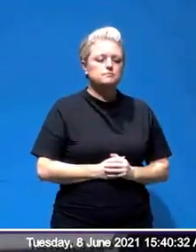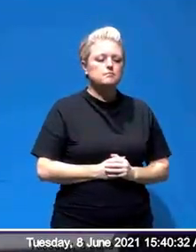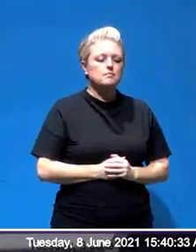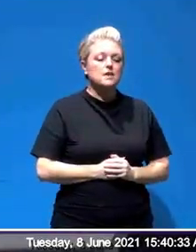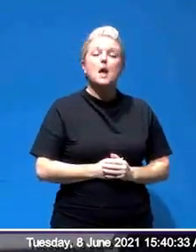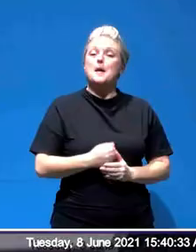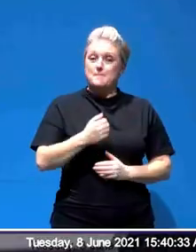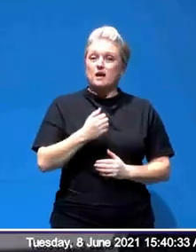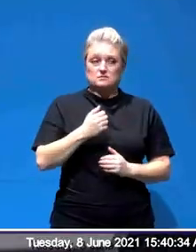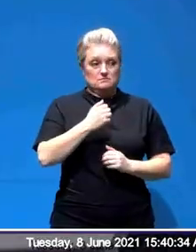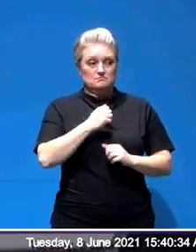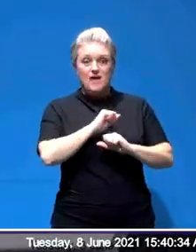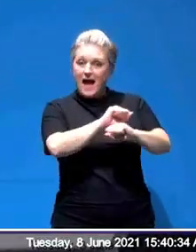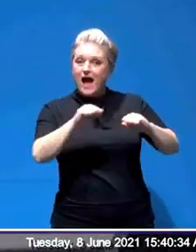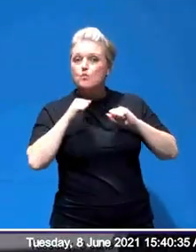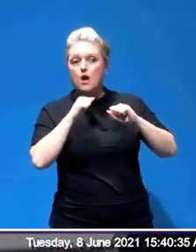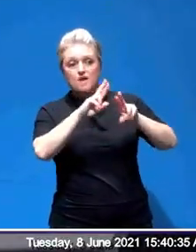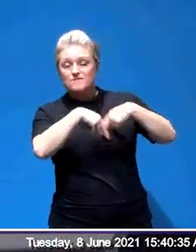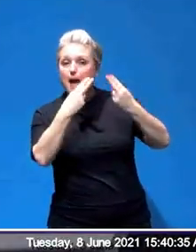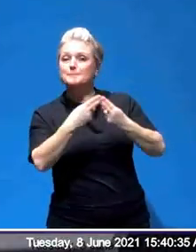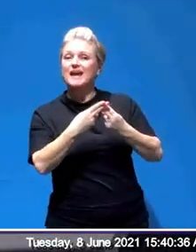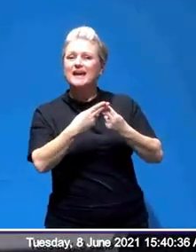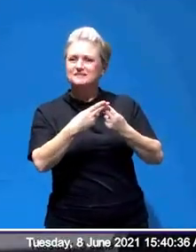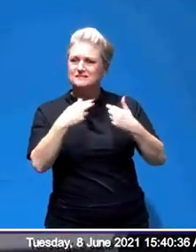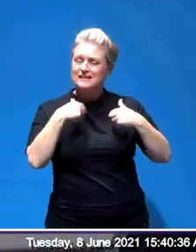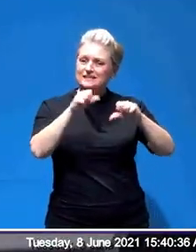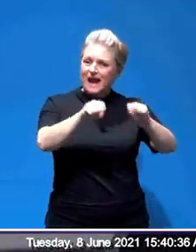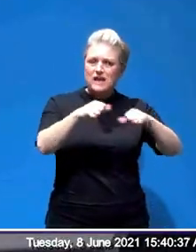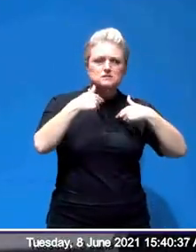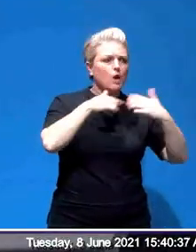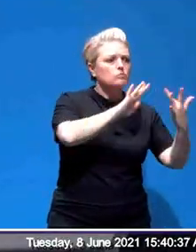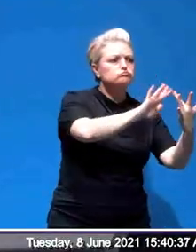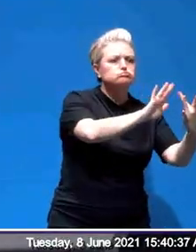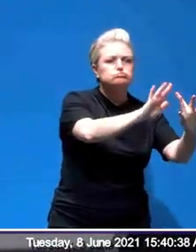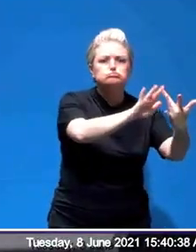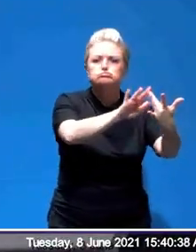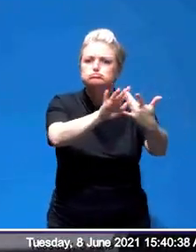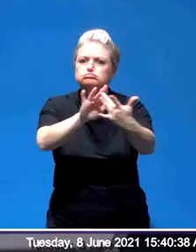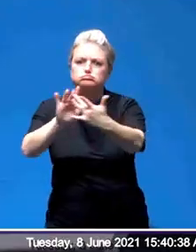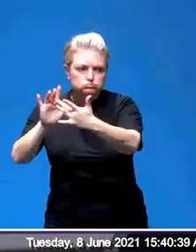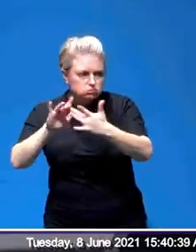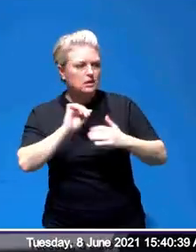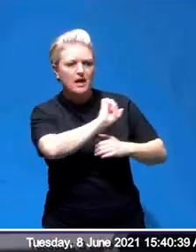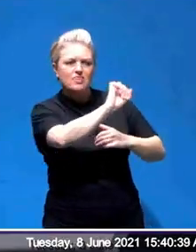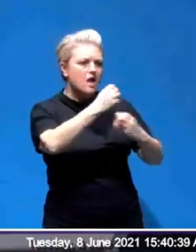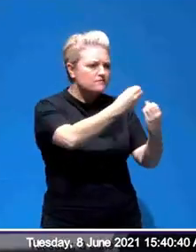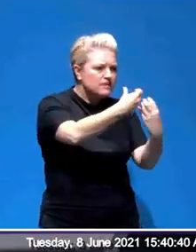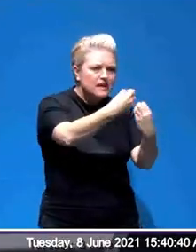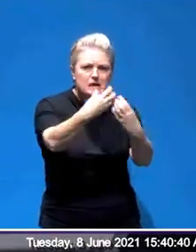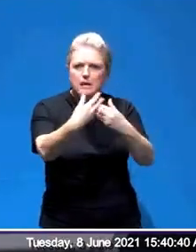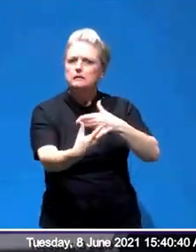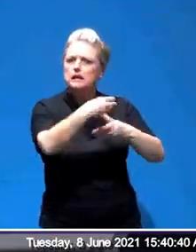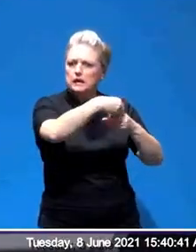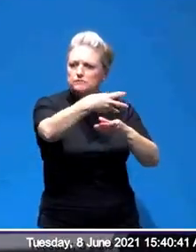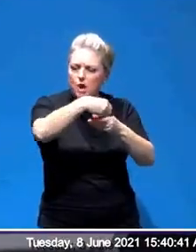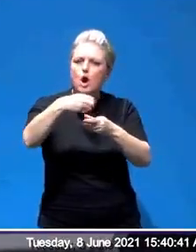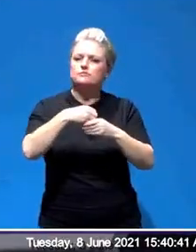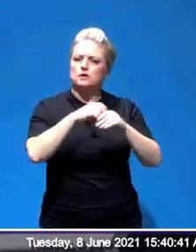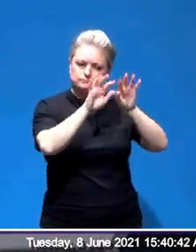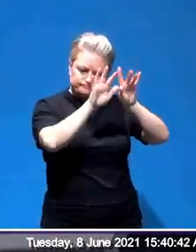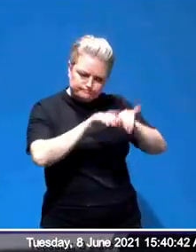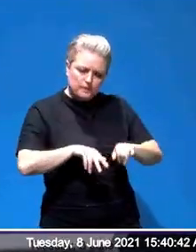with our zero tolerance to abuse and neglect and our quality practice and